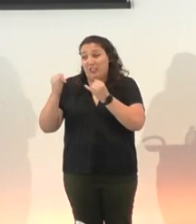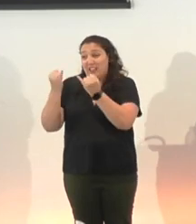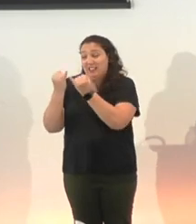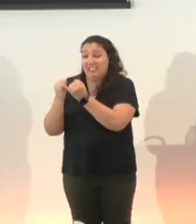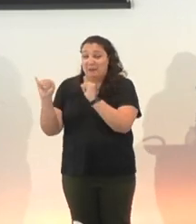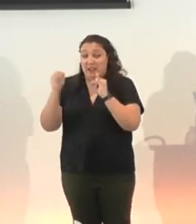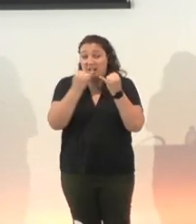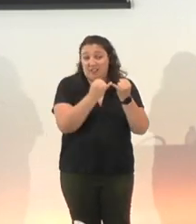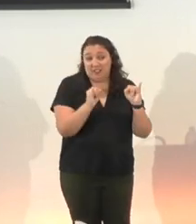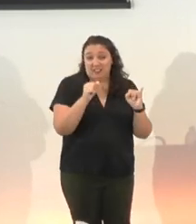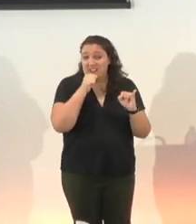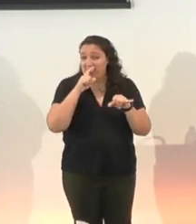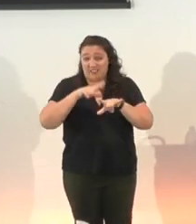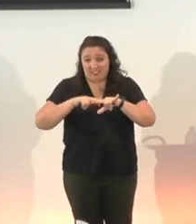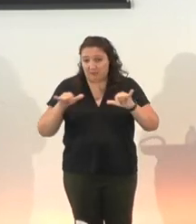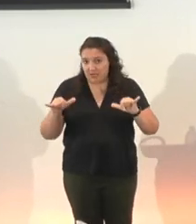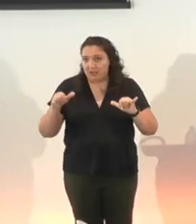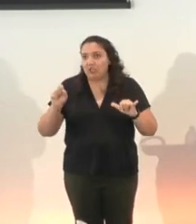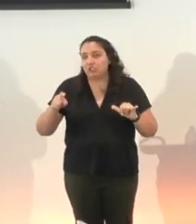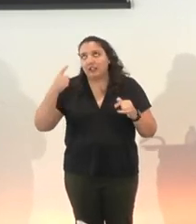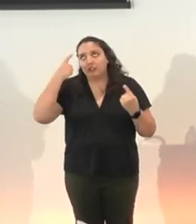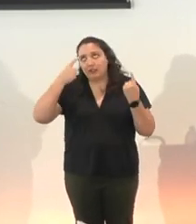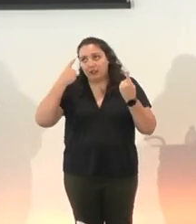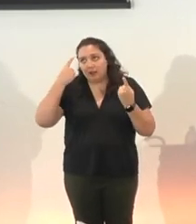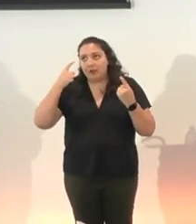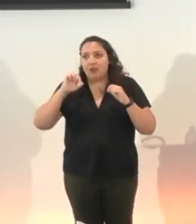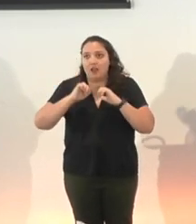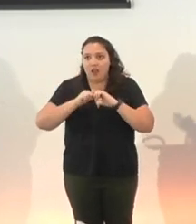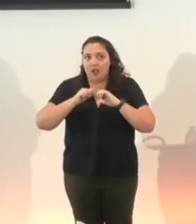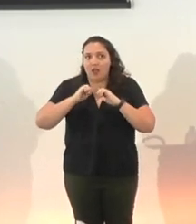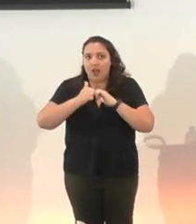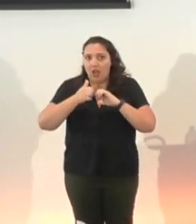we are also thinking about how to prepare to do things synchronized so people can meet with